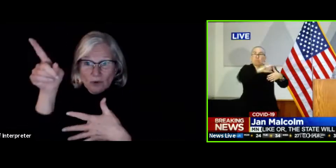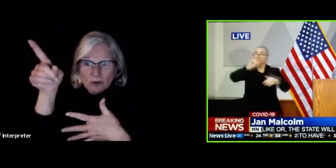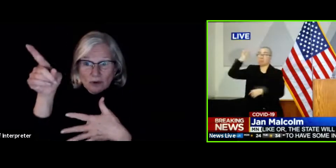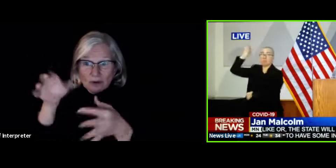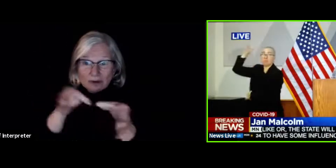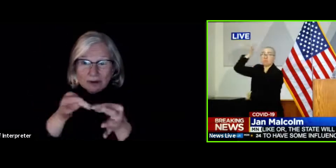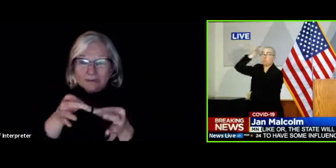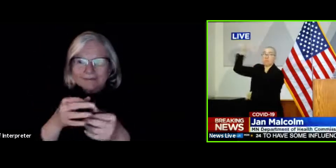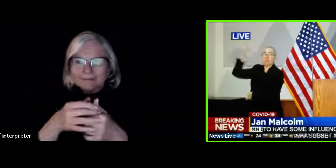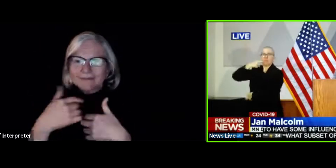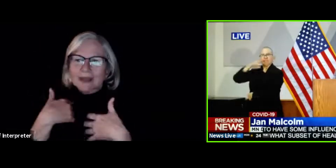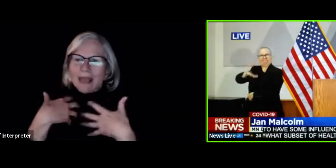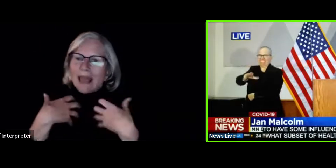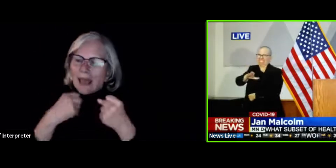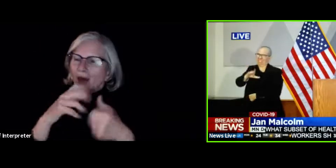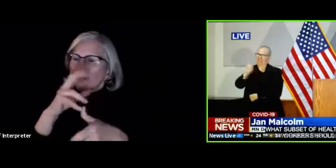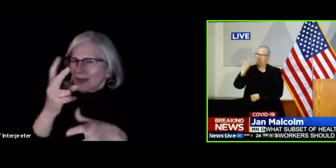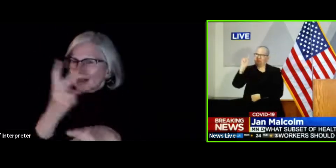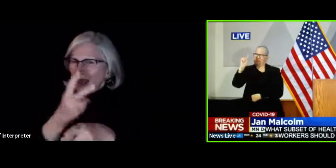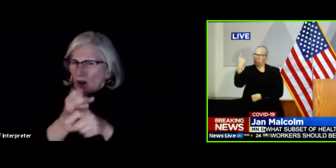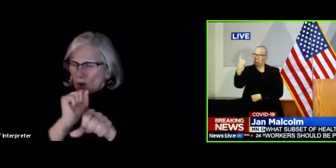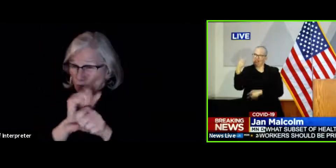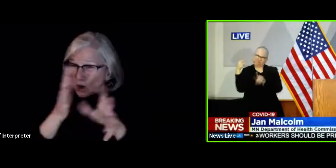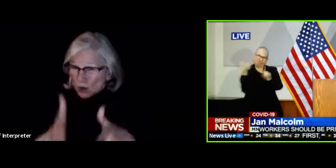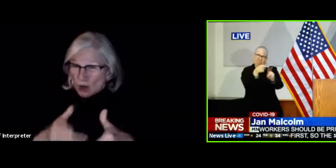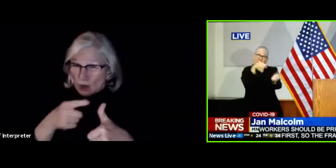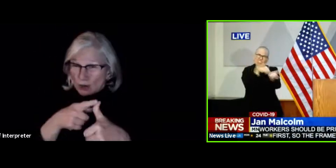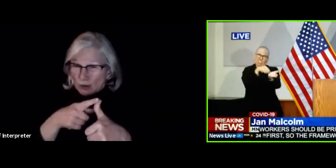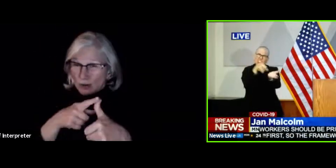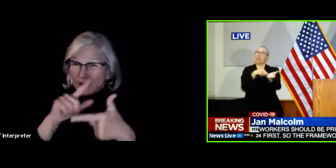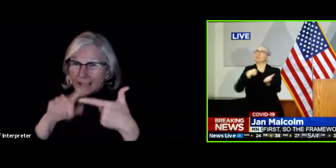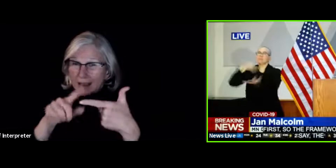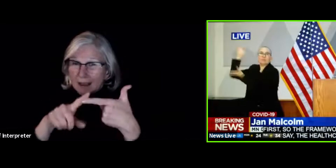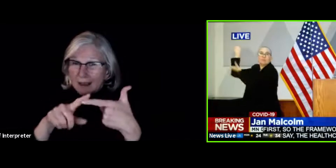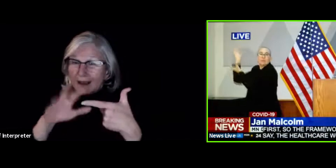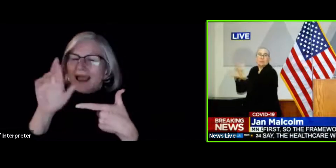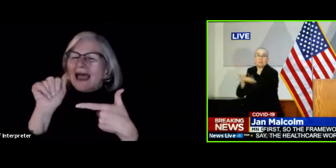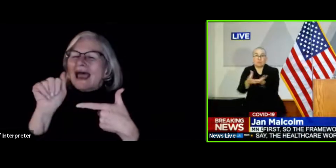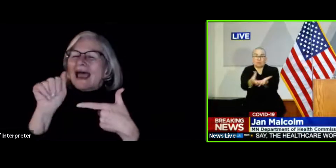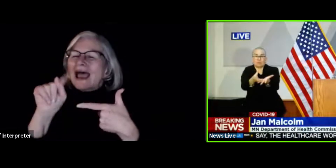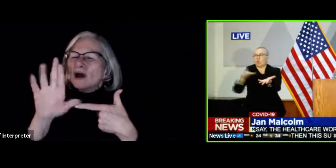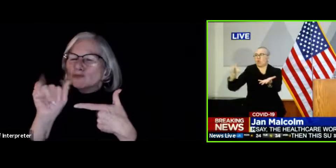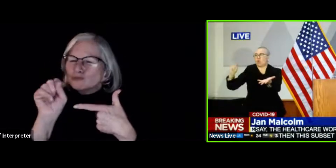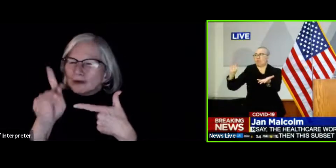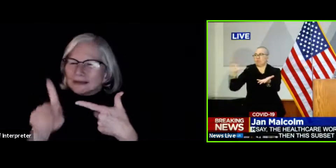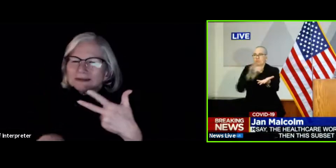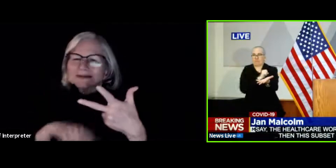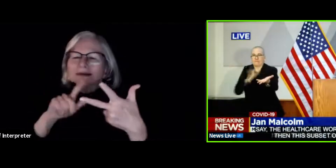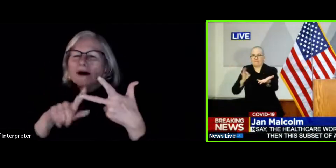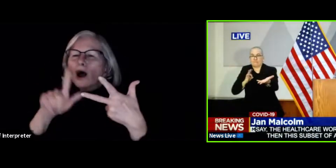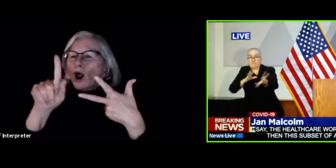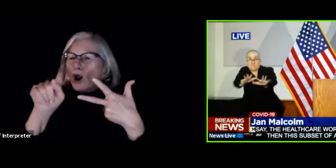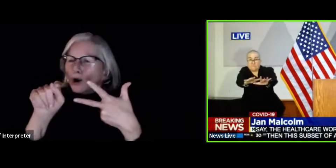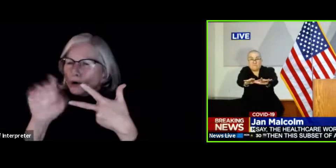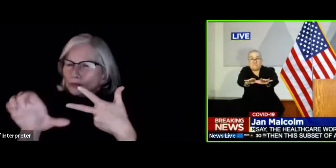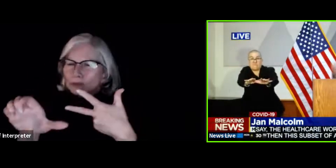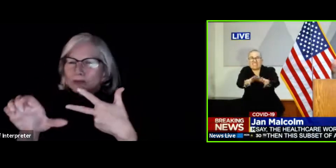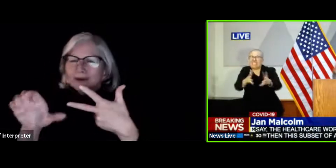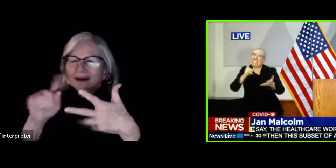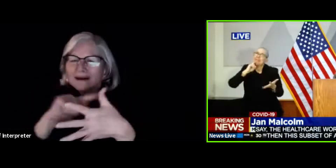OF AT-RISK LONG-TERM CARE RESIDENTS, FOR EXAMPLE, BUT IT'S HARD TO SAY YET BEFORE WE GET THE FEDS FRAMEWORK HOW MUCH WILL BE LEFT